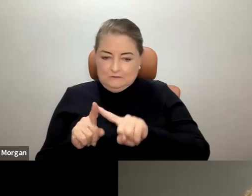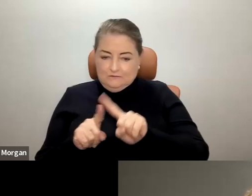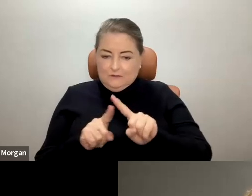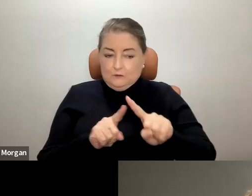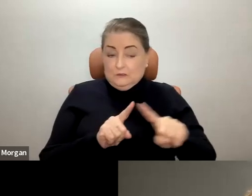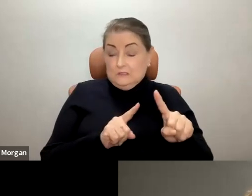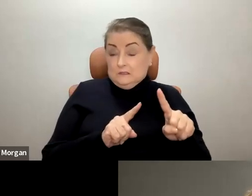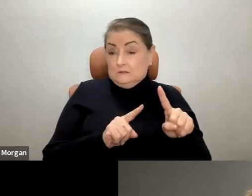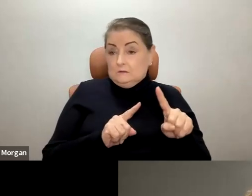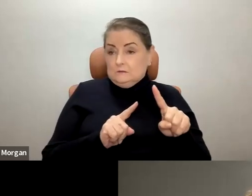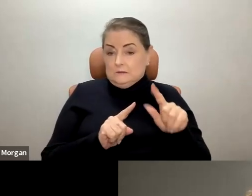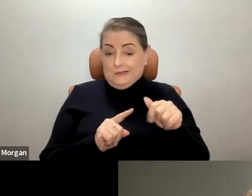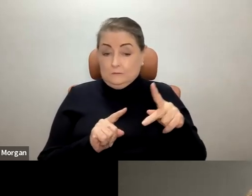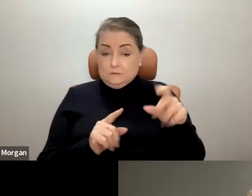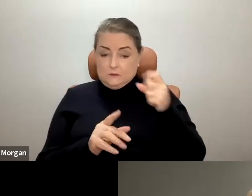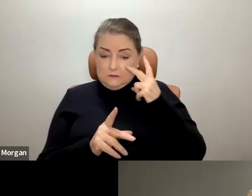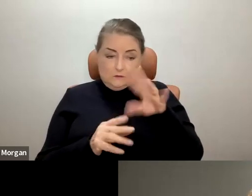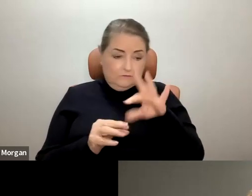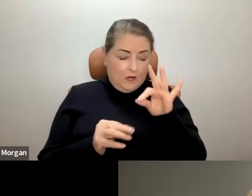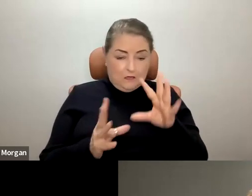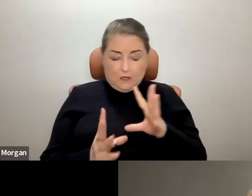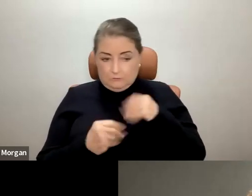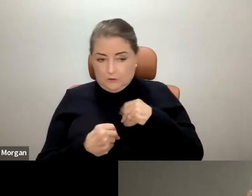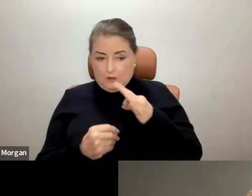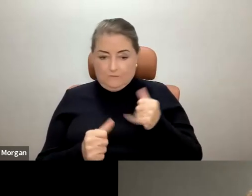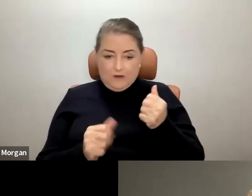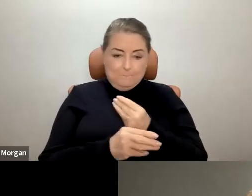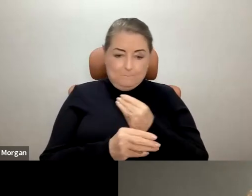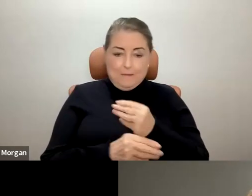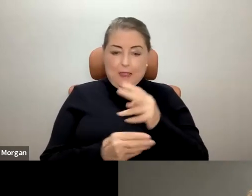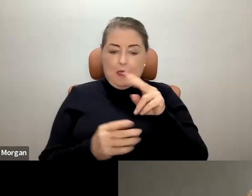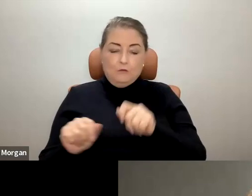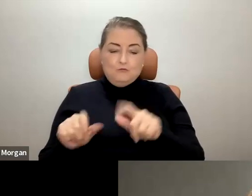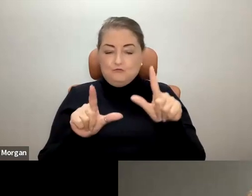and in hopes of adoption of a math reader solution. And